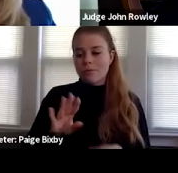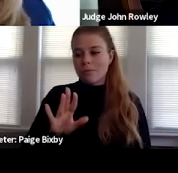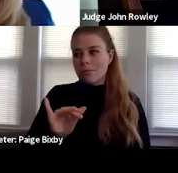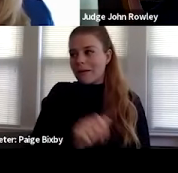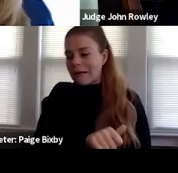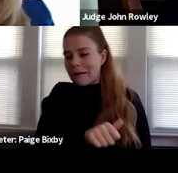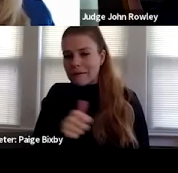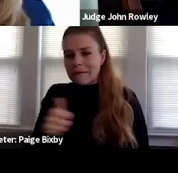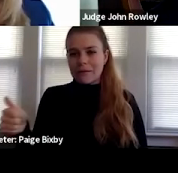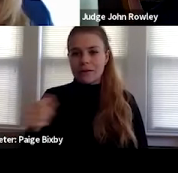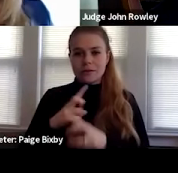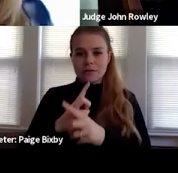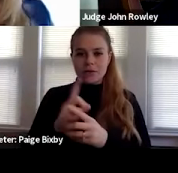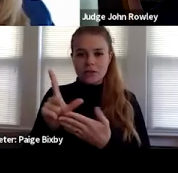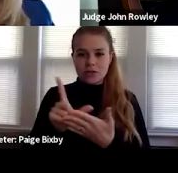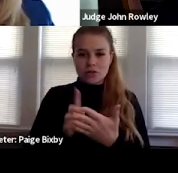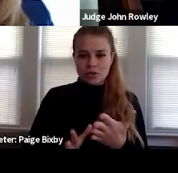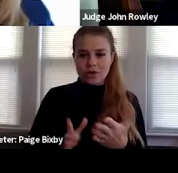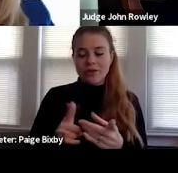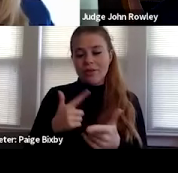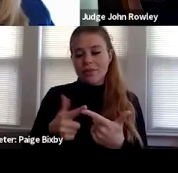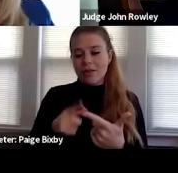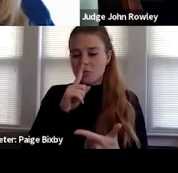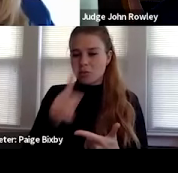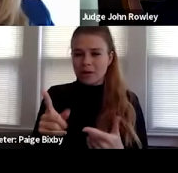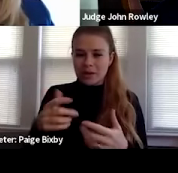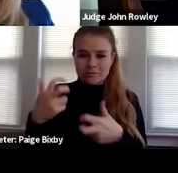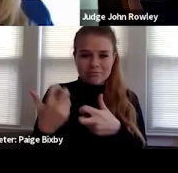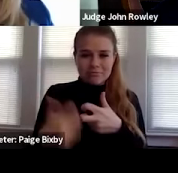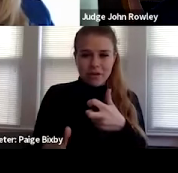then it'd be extremely difficult to get real buy-in,